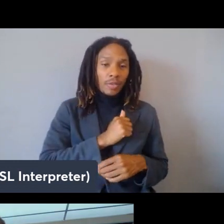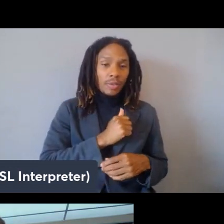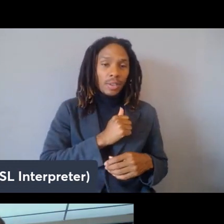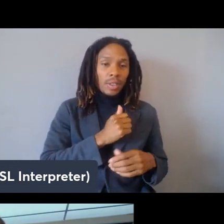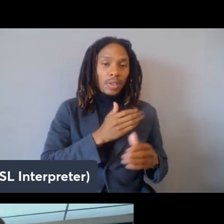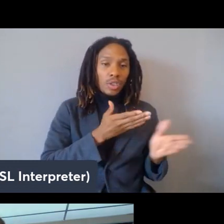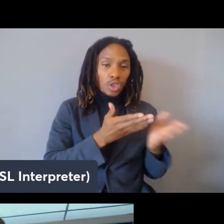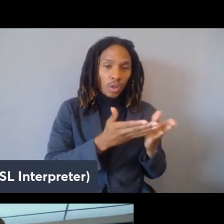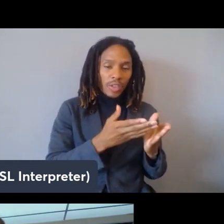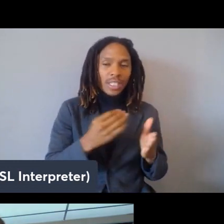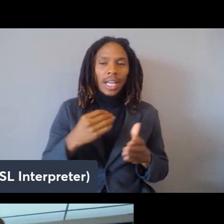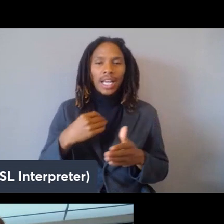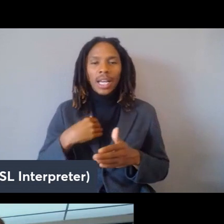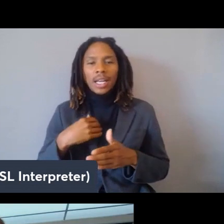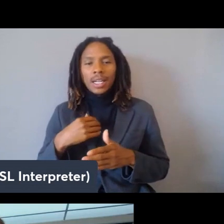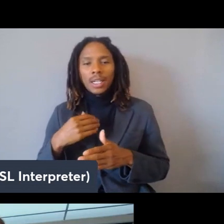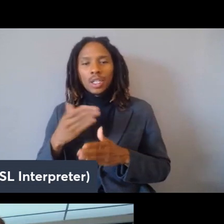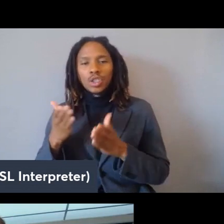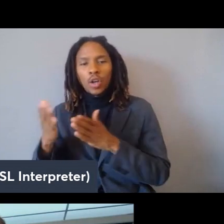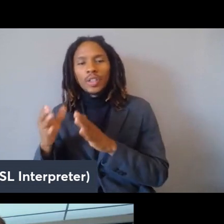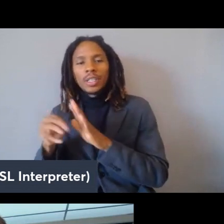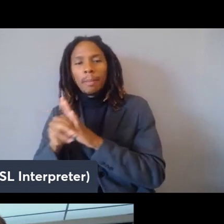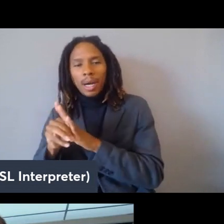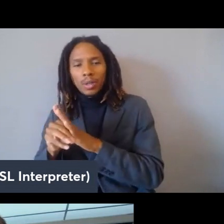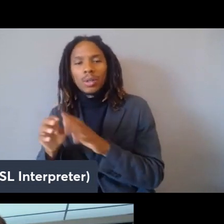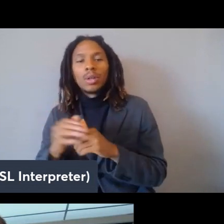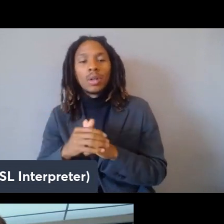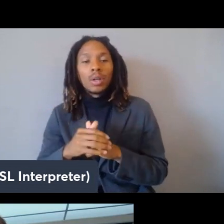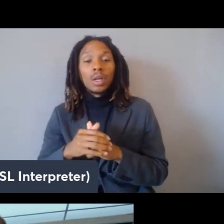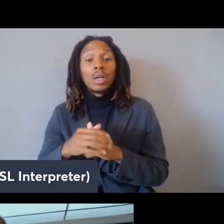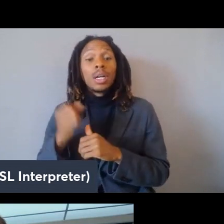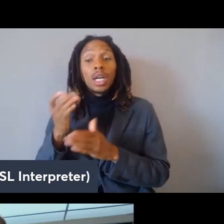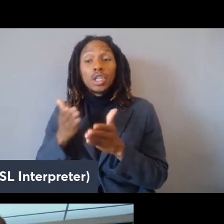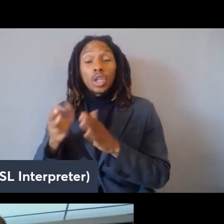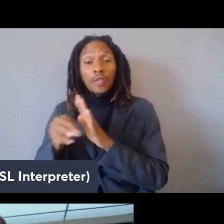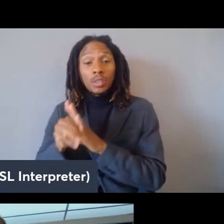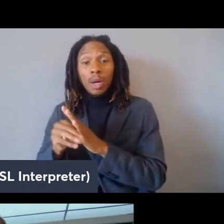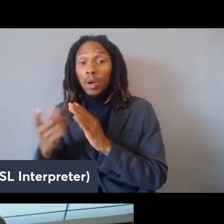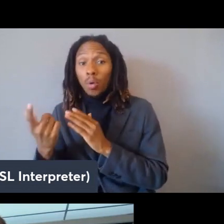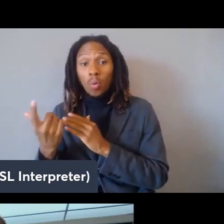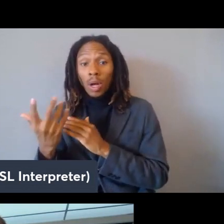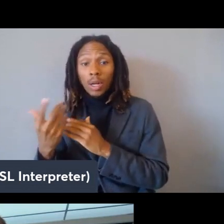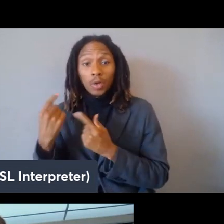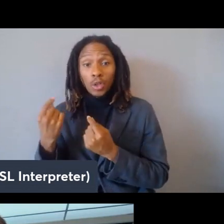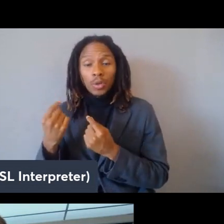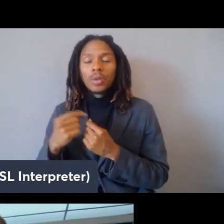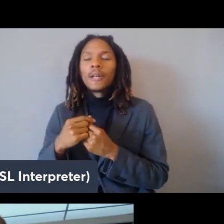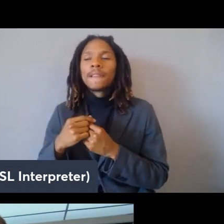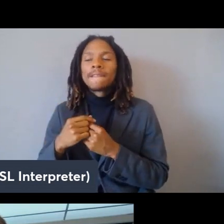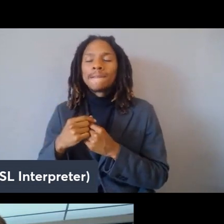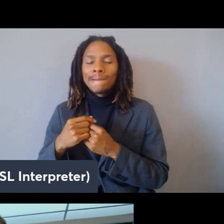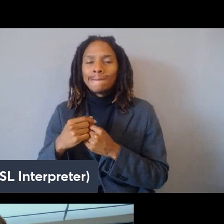So let's just look in the service model first. So within the service model, what we do is we kind of orchestrate